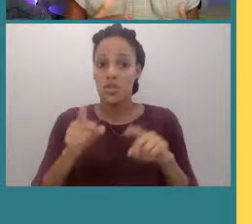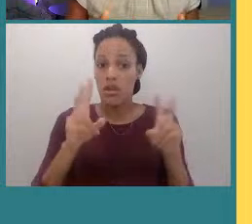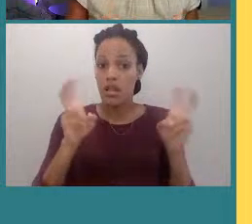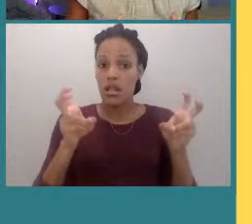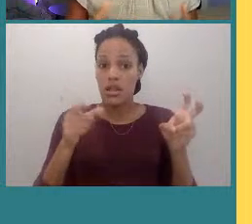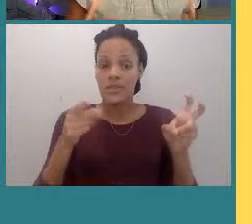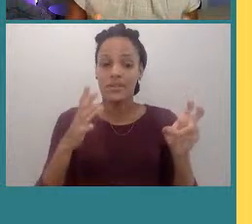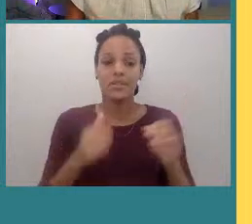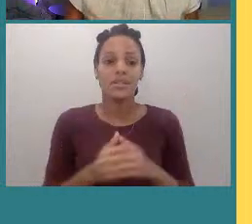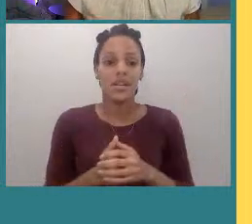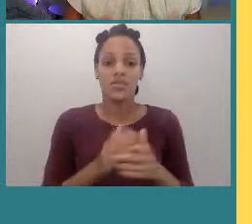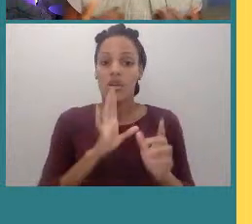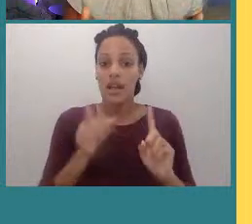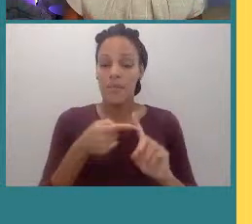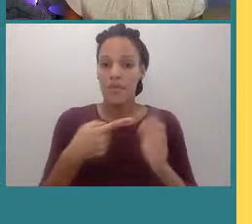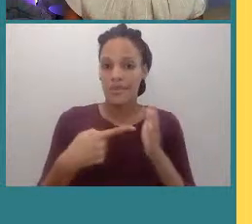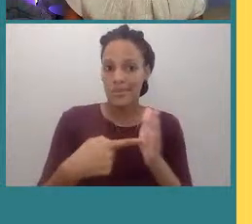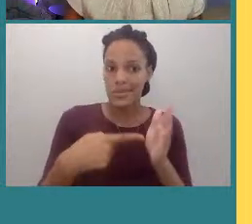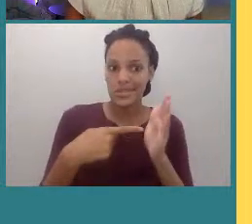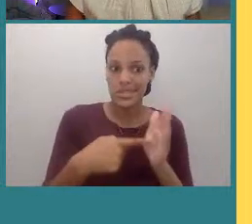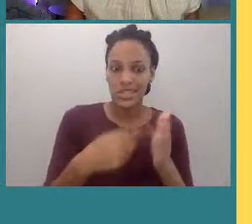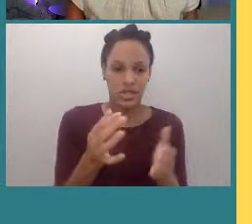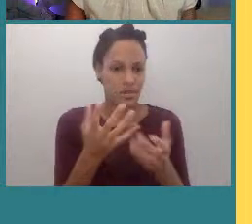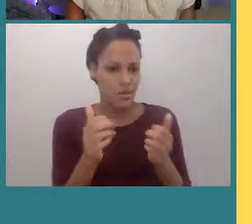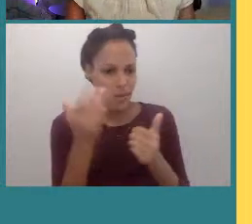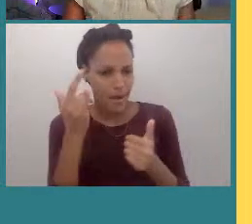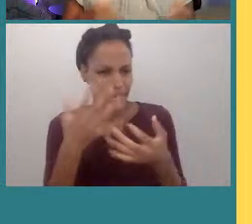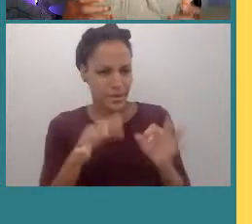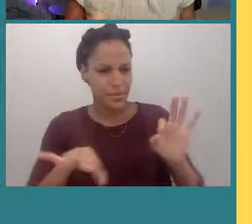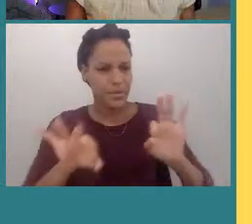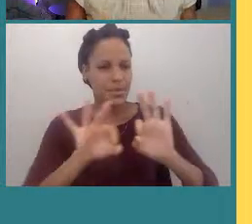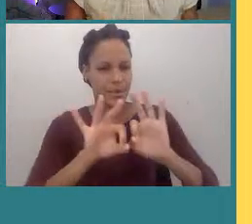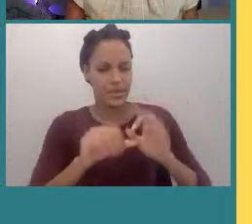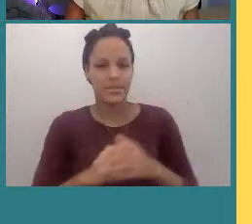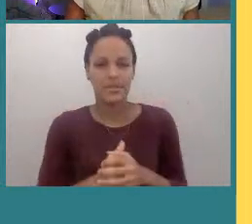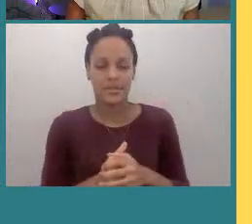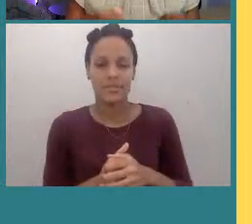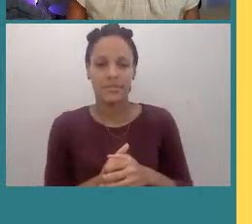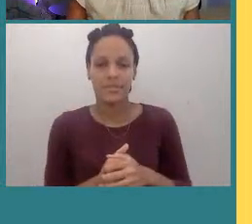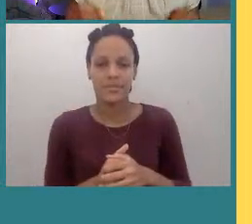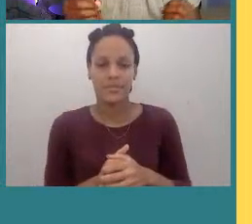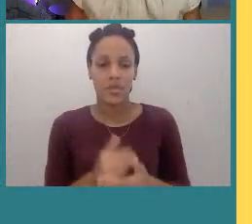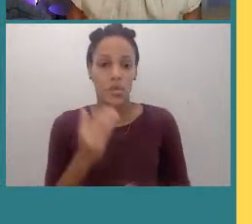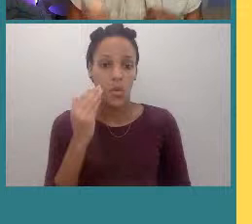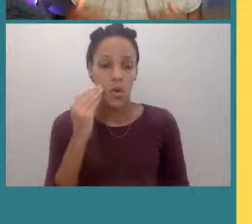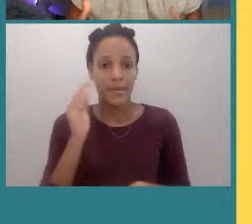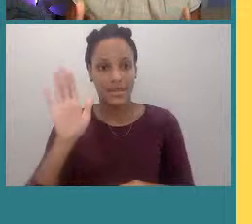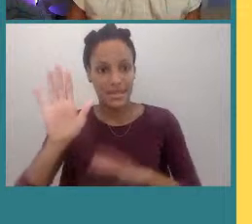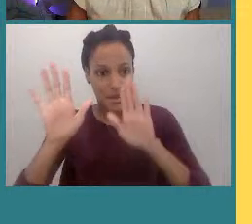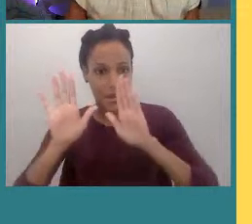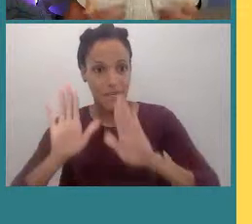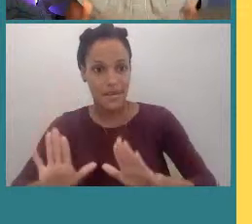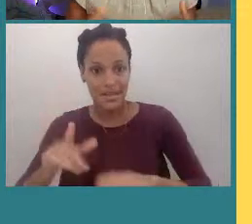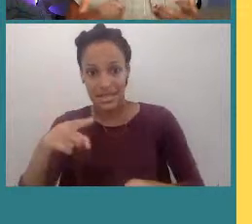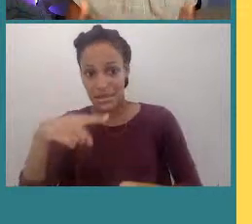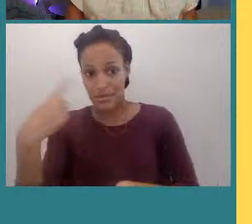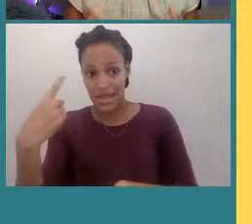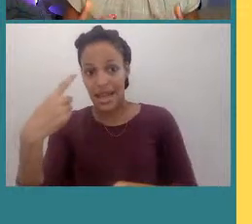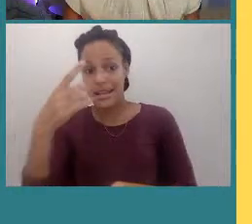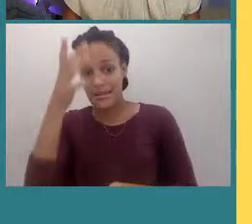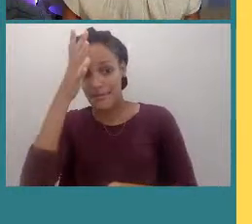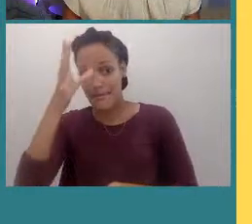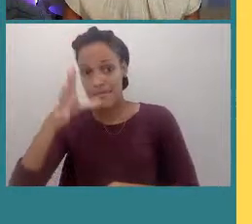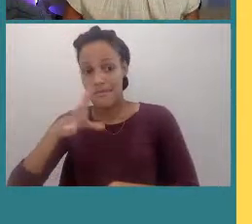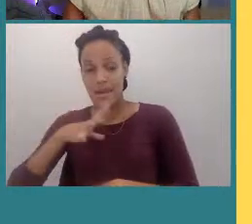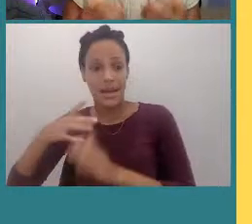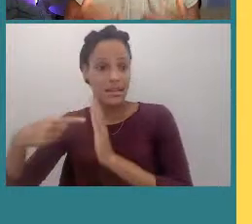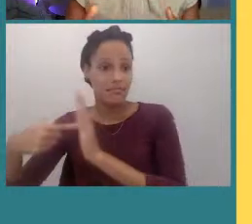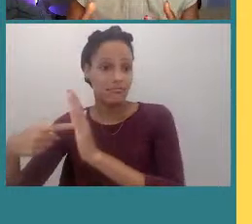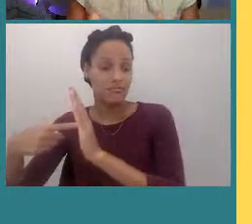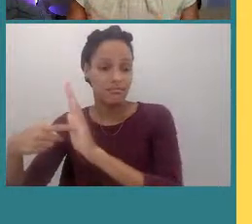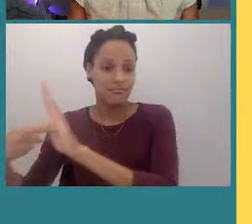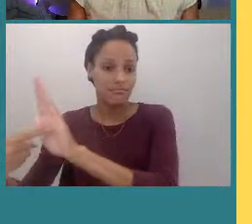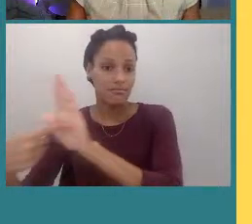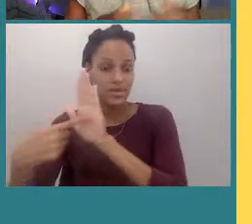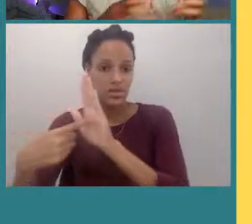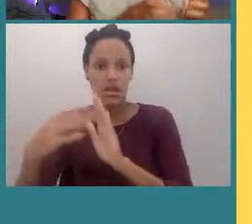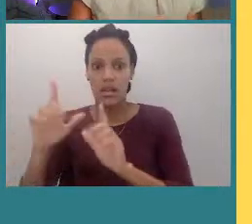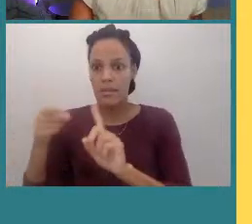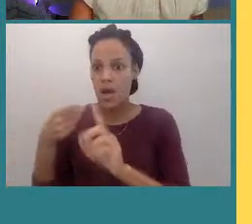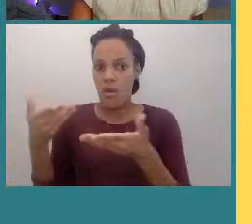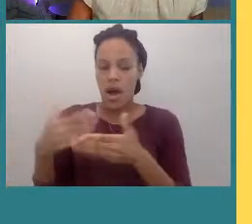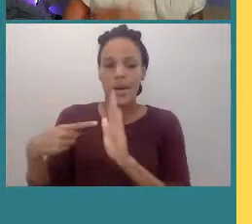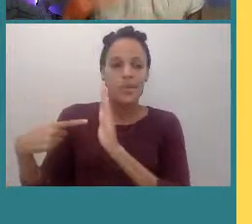are talking about the importance of representation, like the amazing Black Man Exhibition, representing